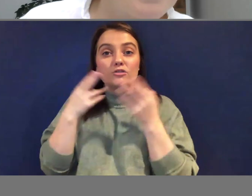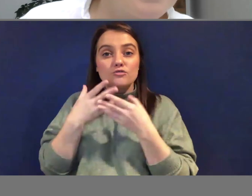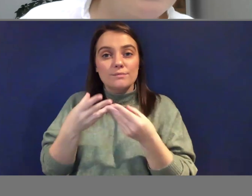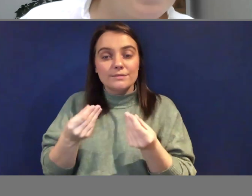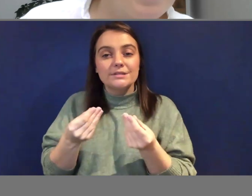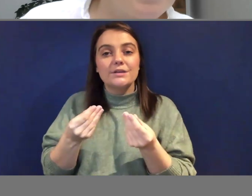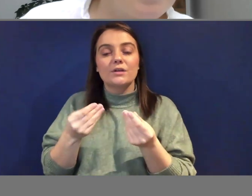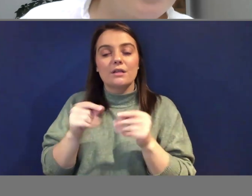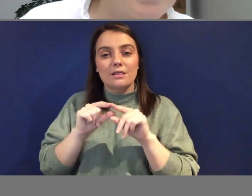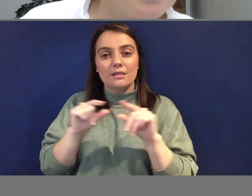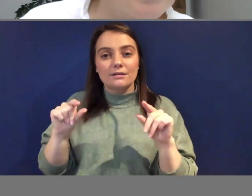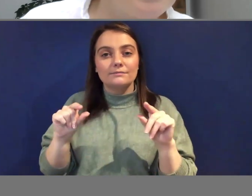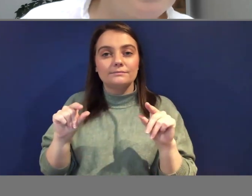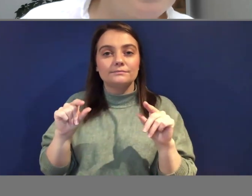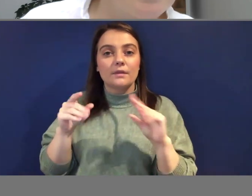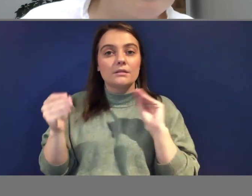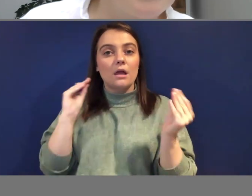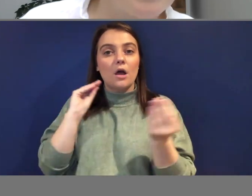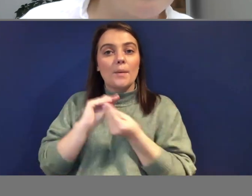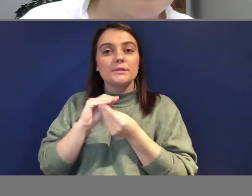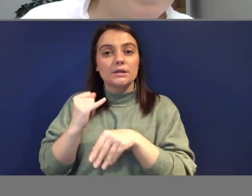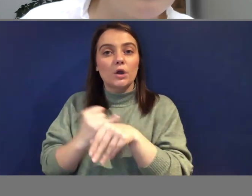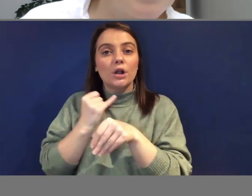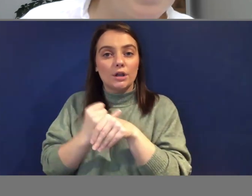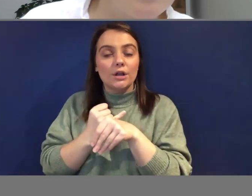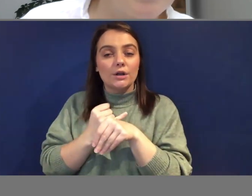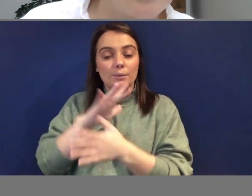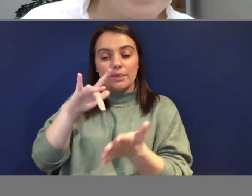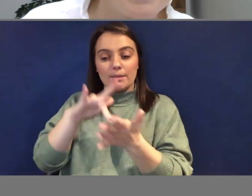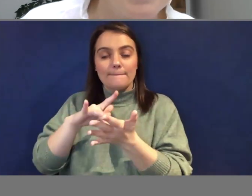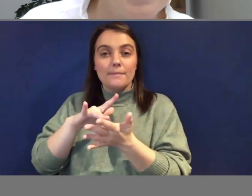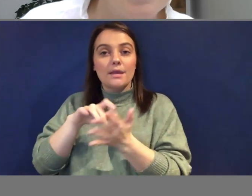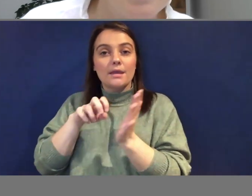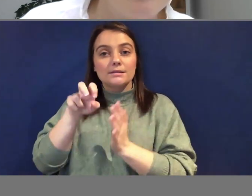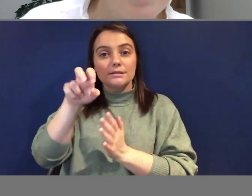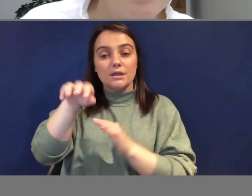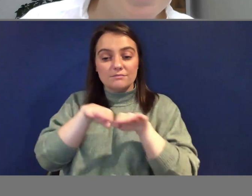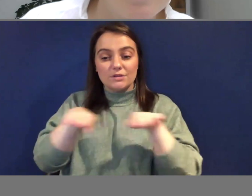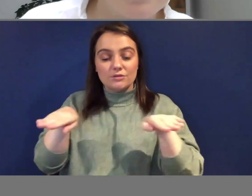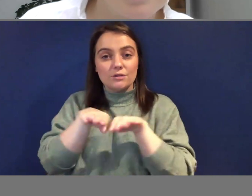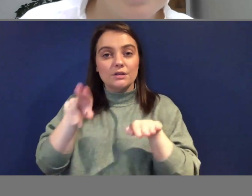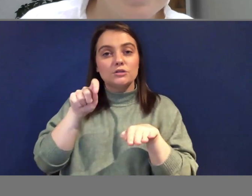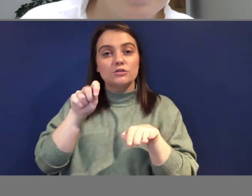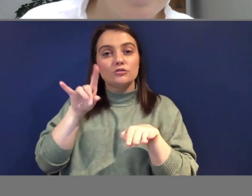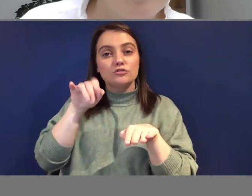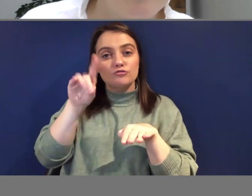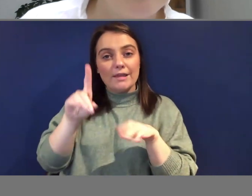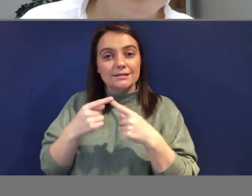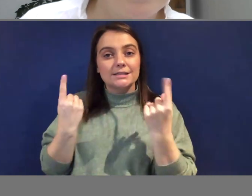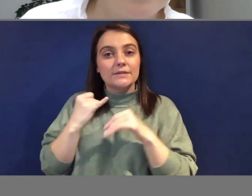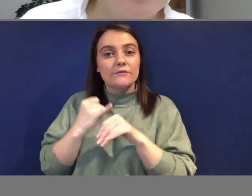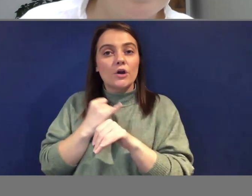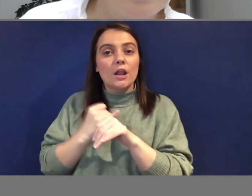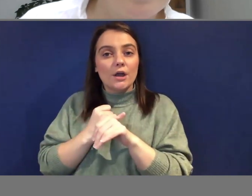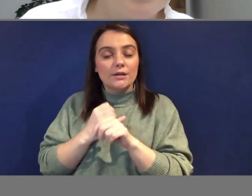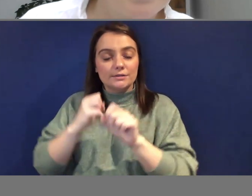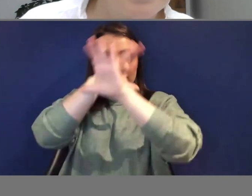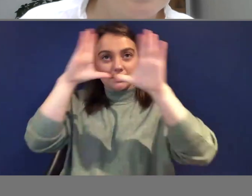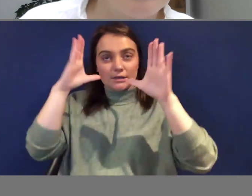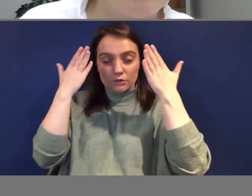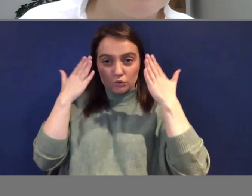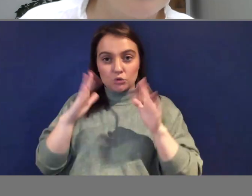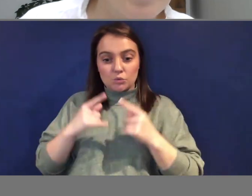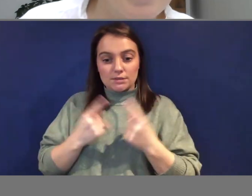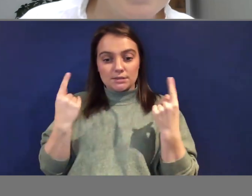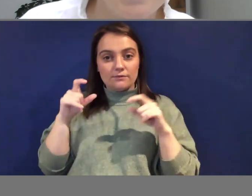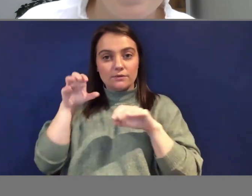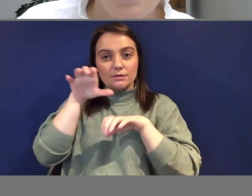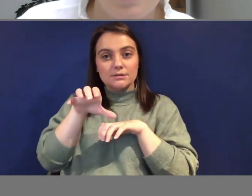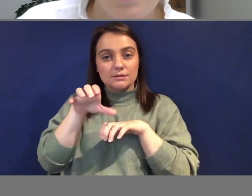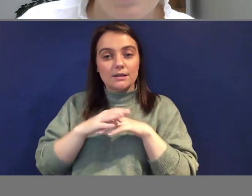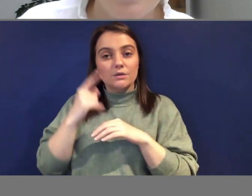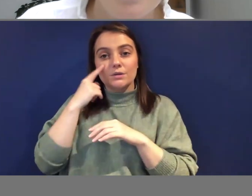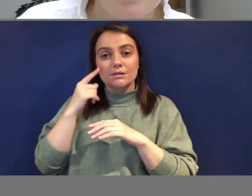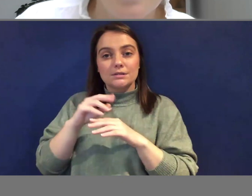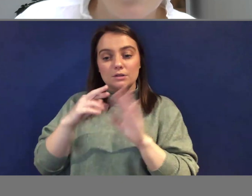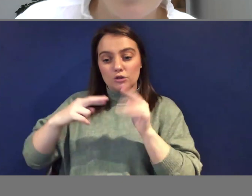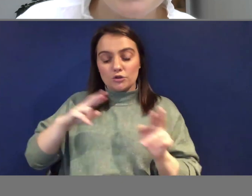it's in contrast with the the main body of the tread and the main body of the rise and